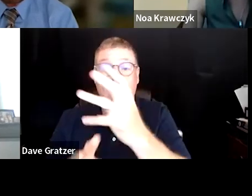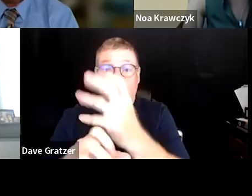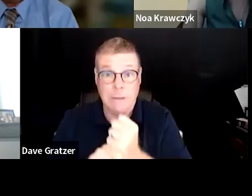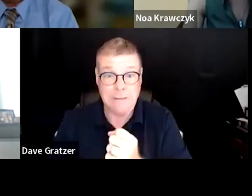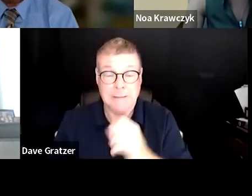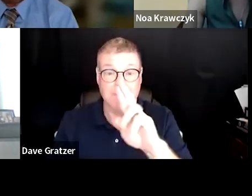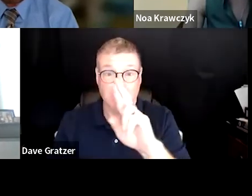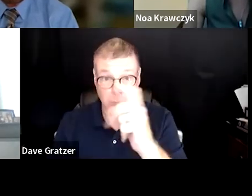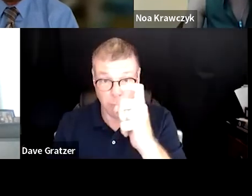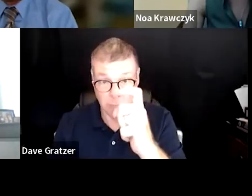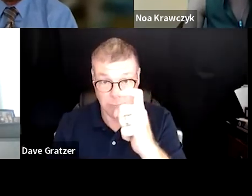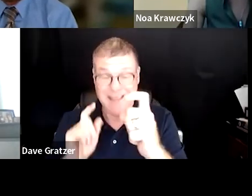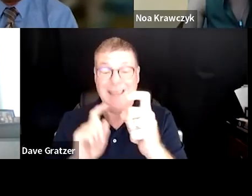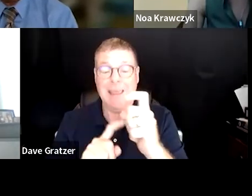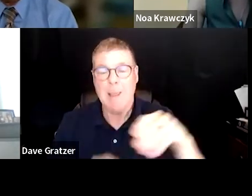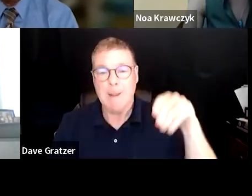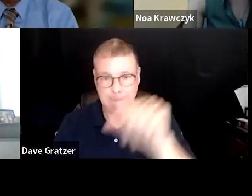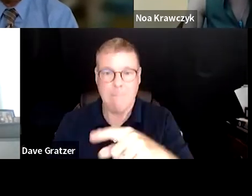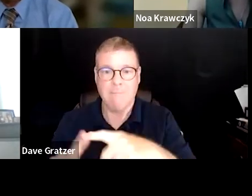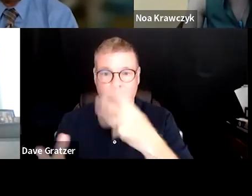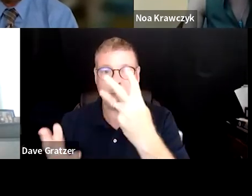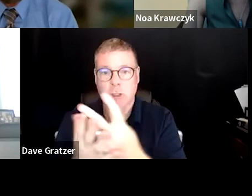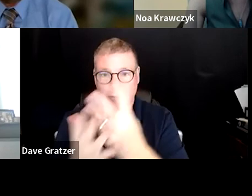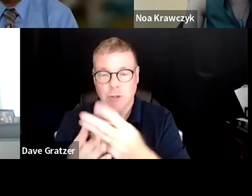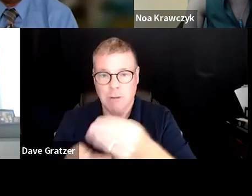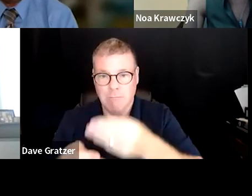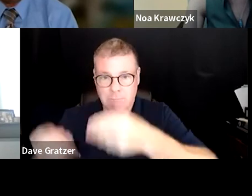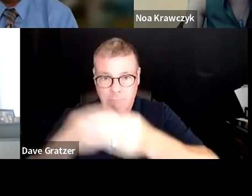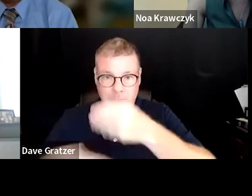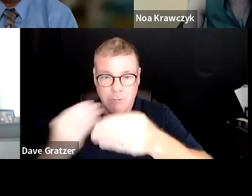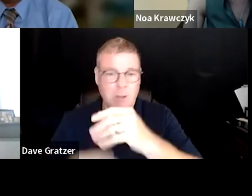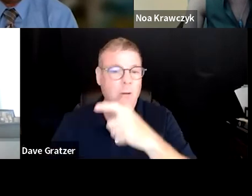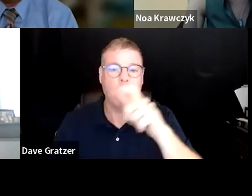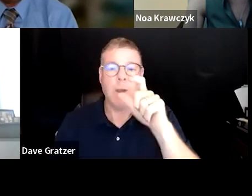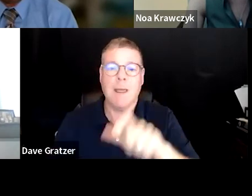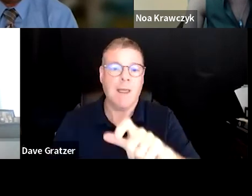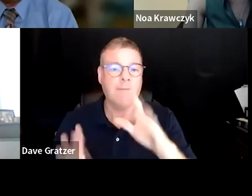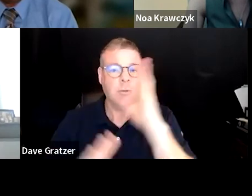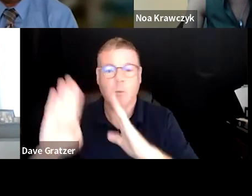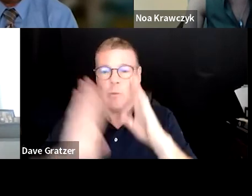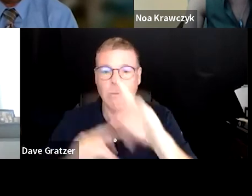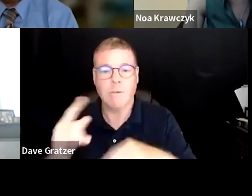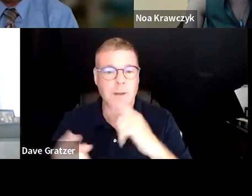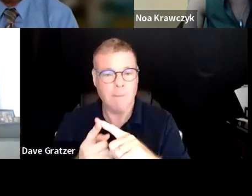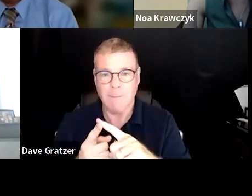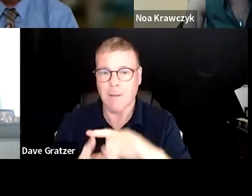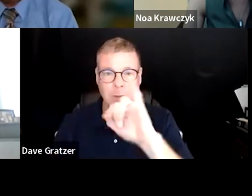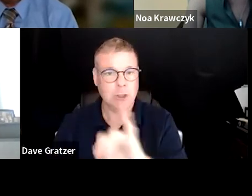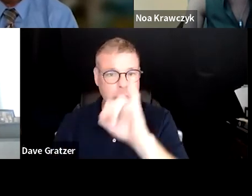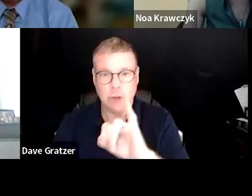that's paid for out of the jail's budget. They don't have to worry about having insurance active at the time.